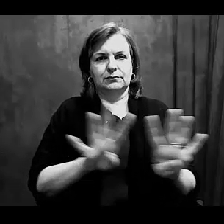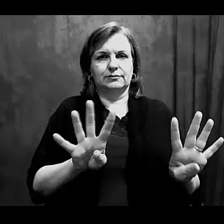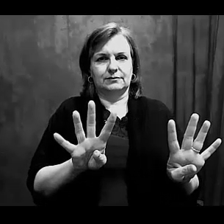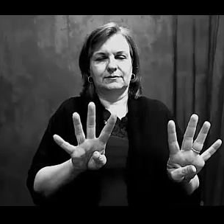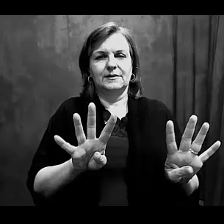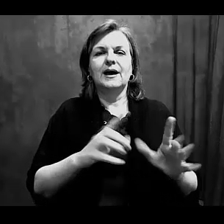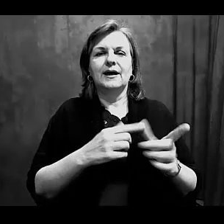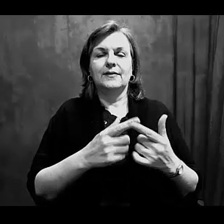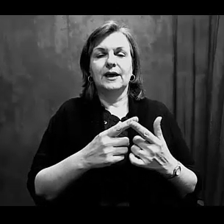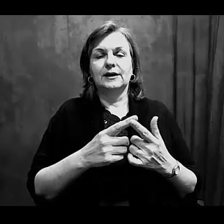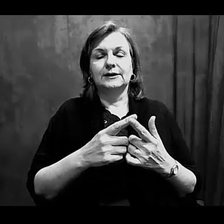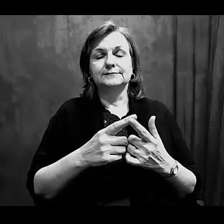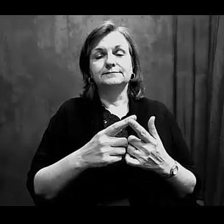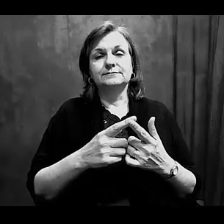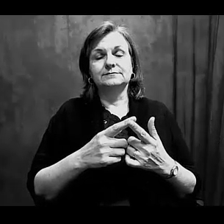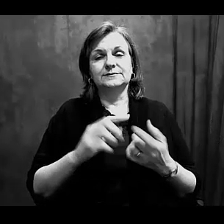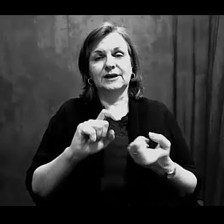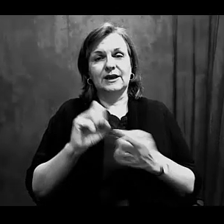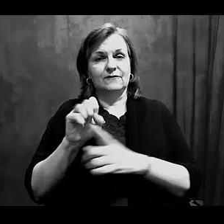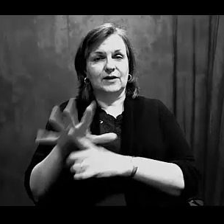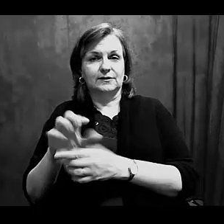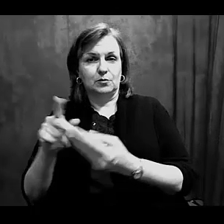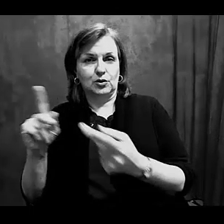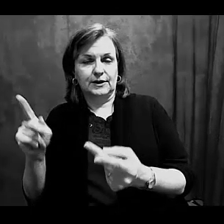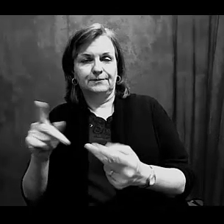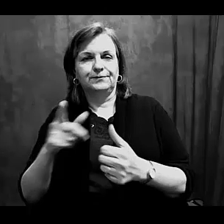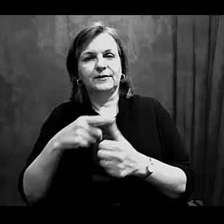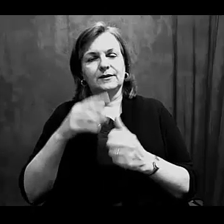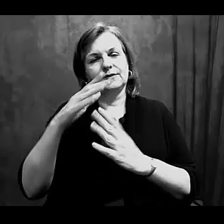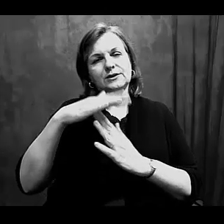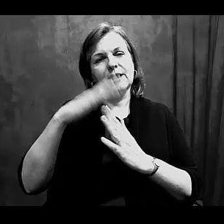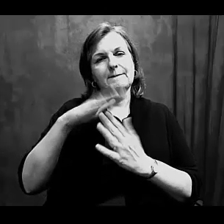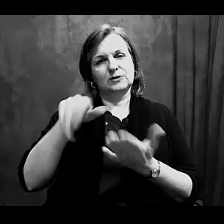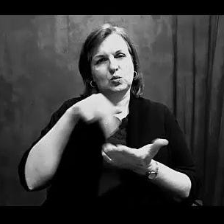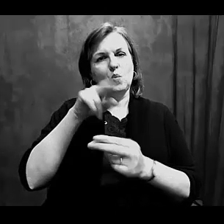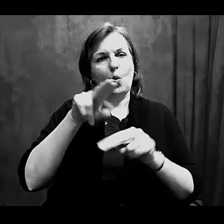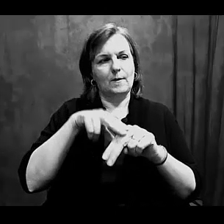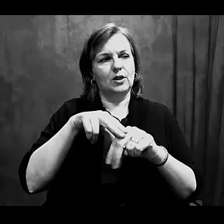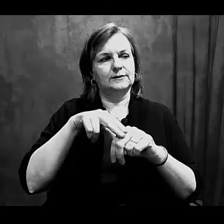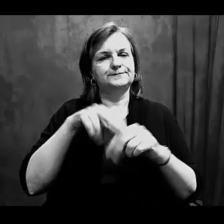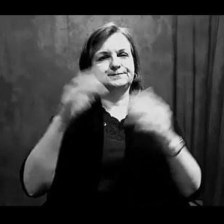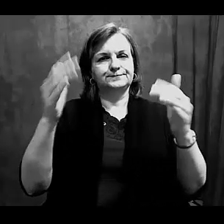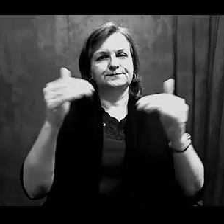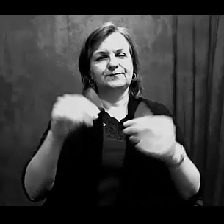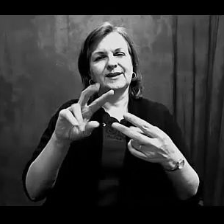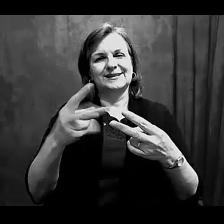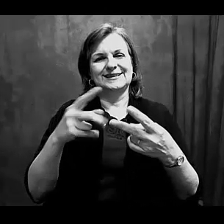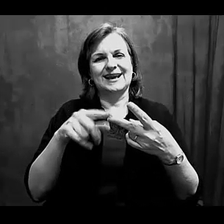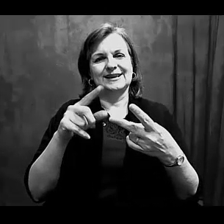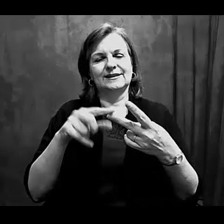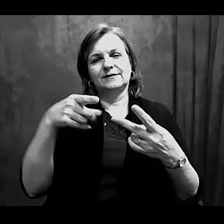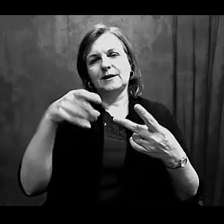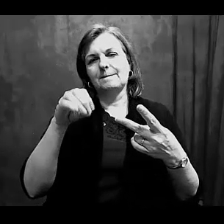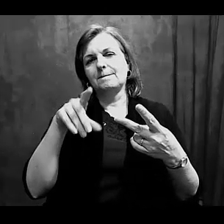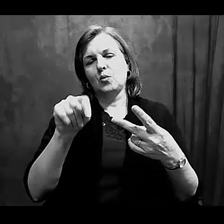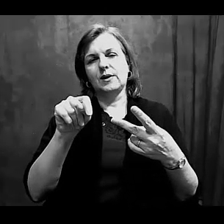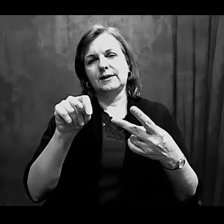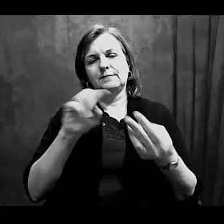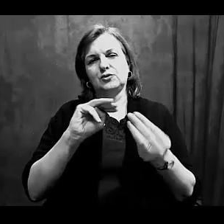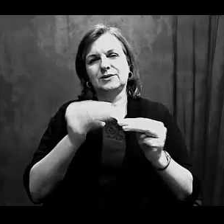our amino acid sequence so we've got a normal at the top the single base pair mutation we saw that that's a point mutation